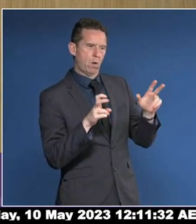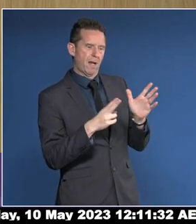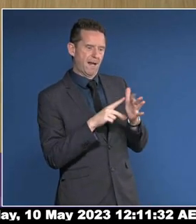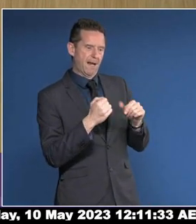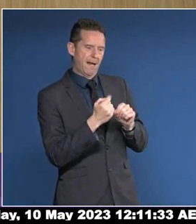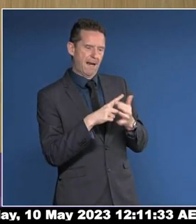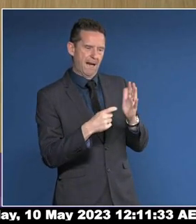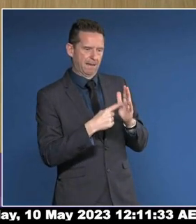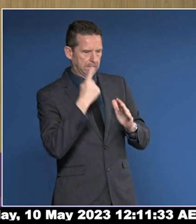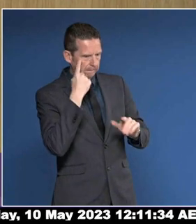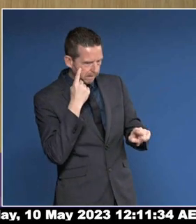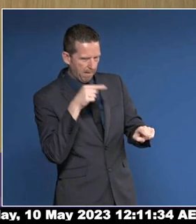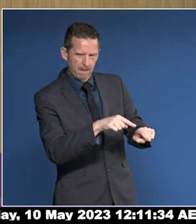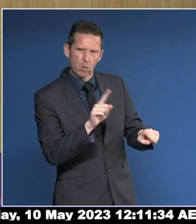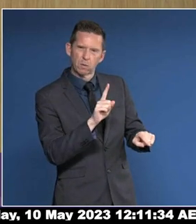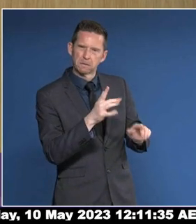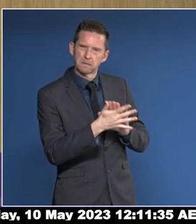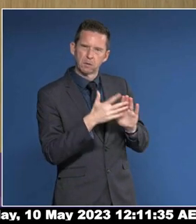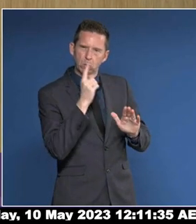It could be their physical state.